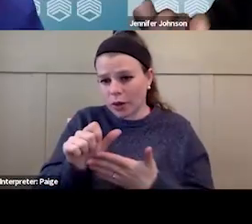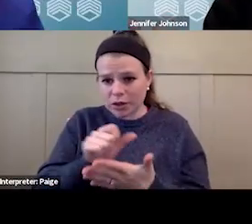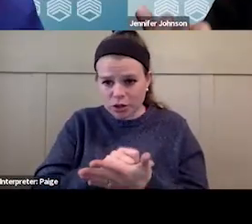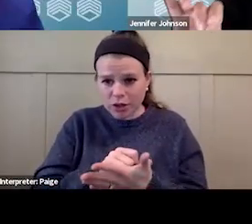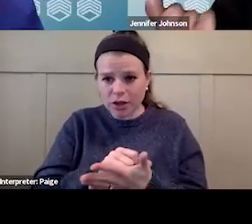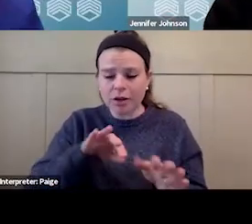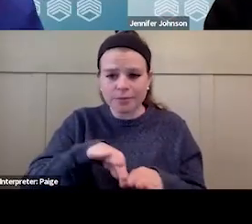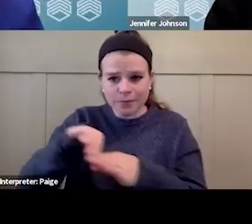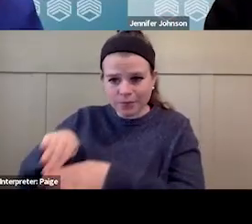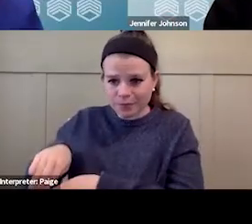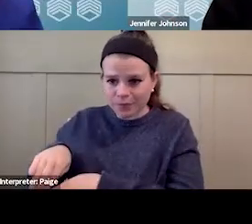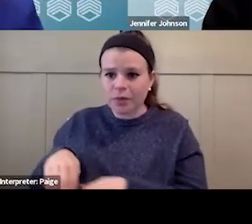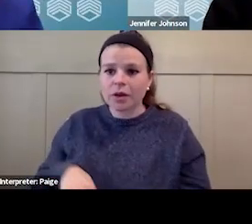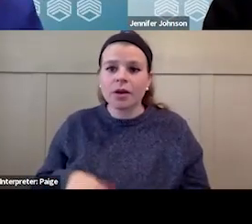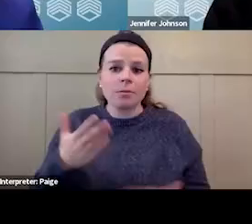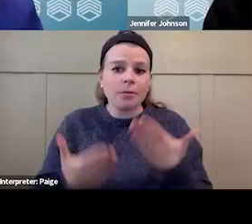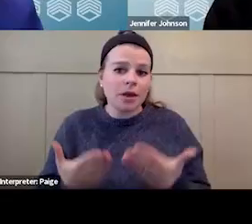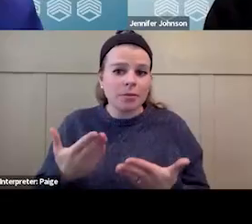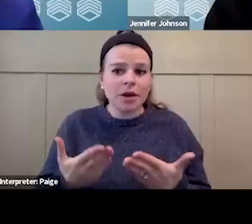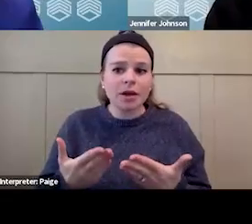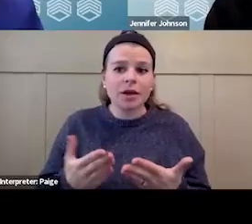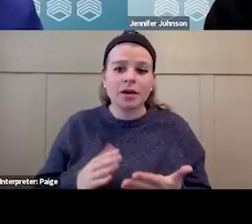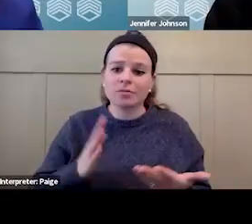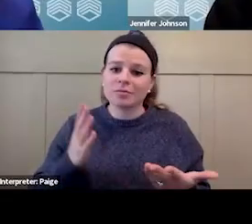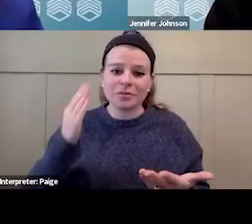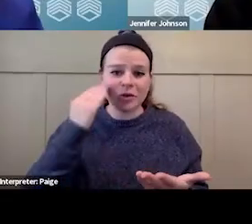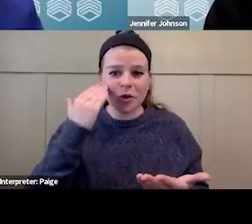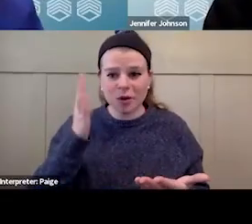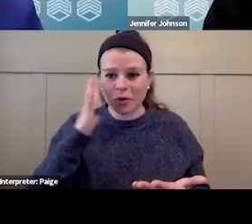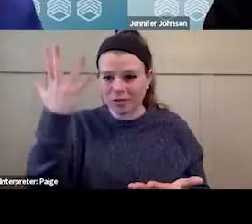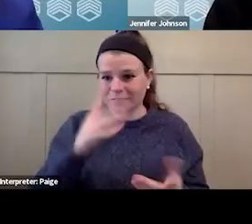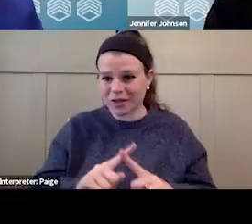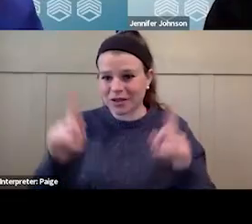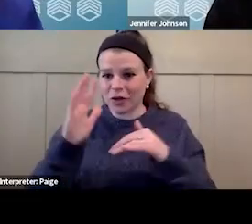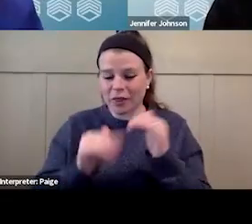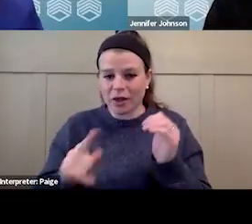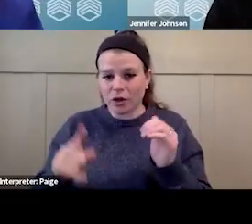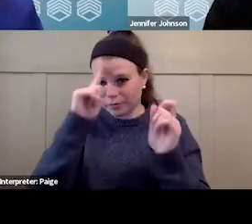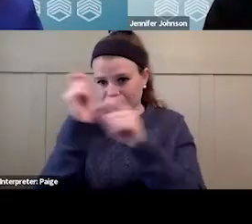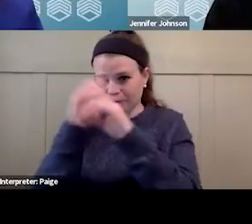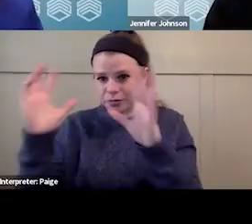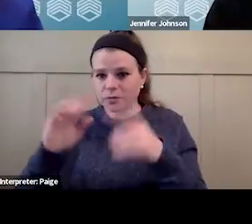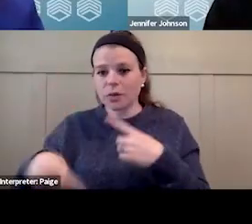they're dynamic places, may be something very different as it turns out when somebody with a crisis is in court.